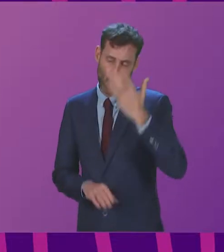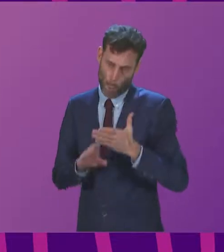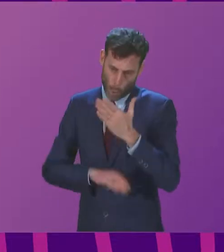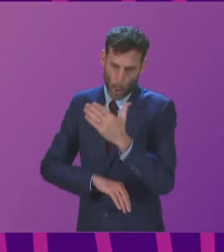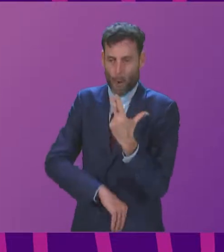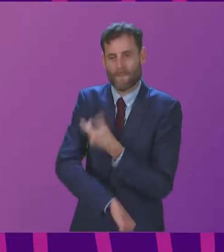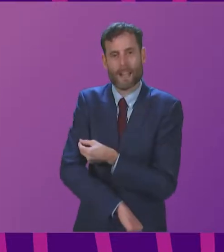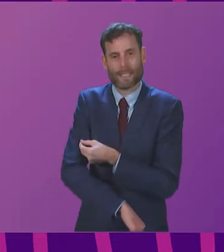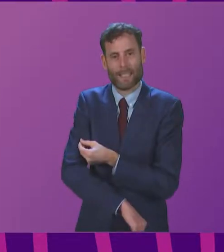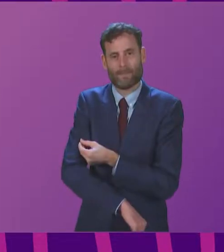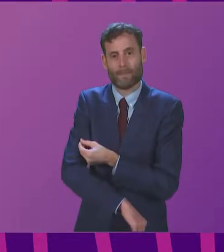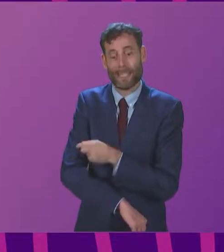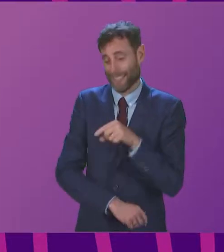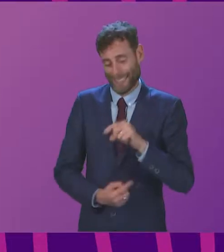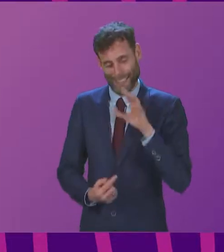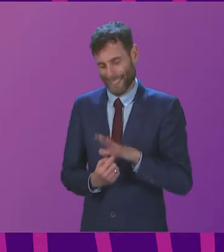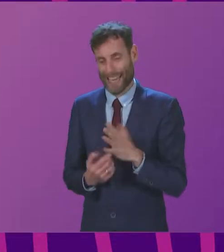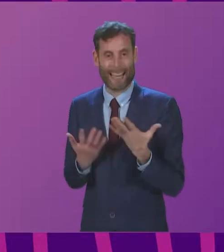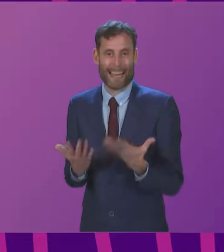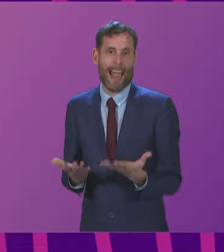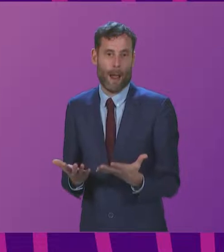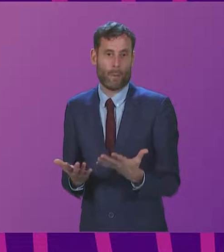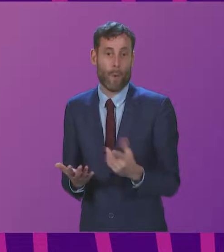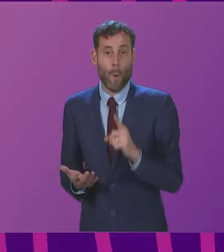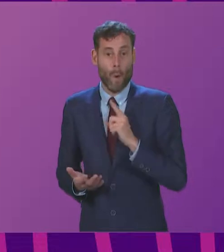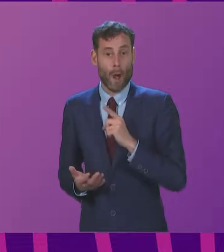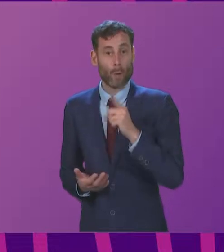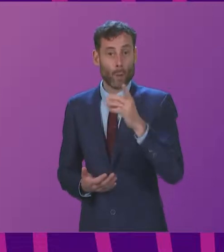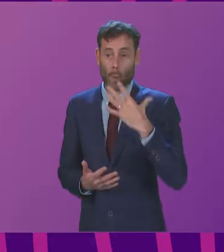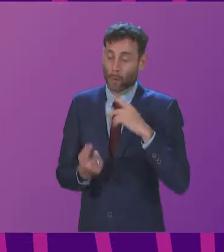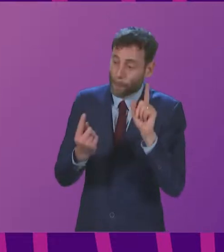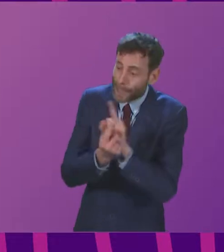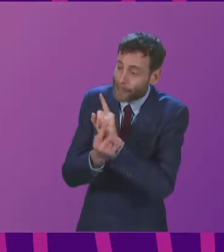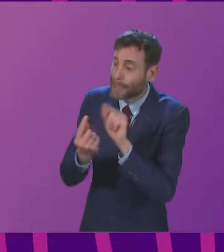That is even more vital if you are planning to socialise at all over the festive period.